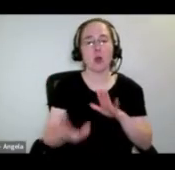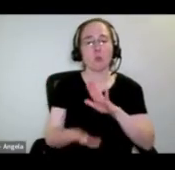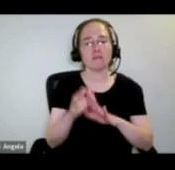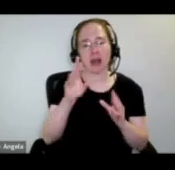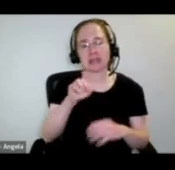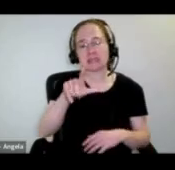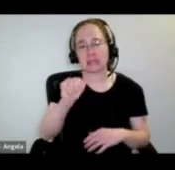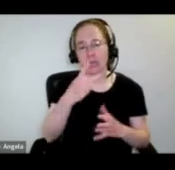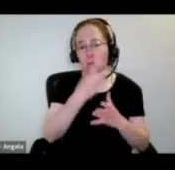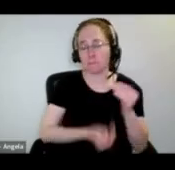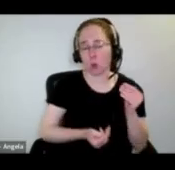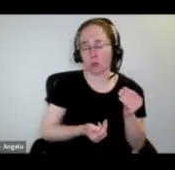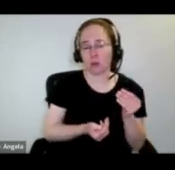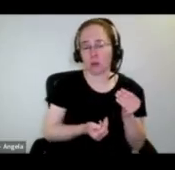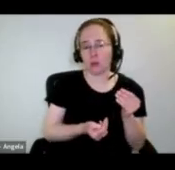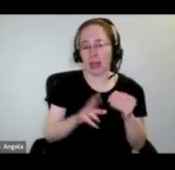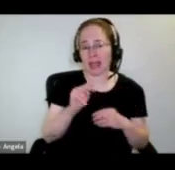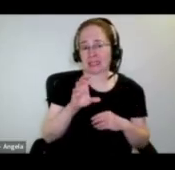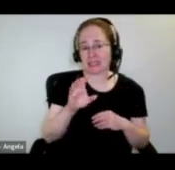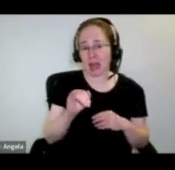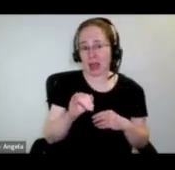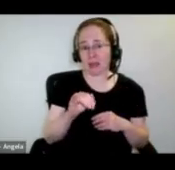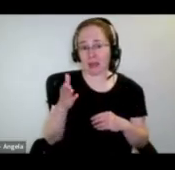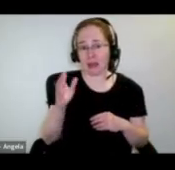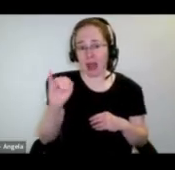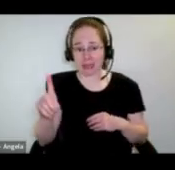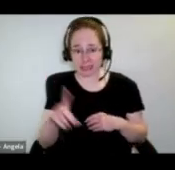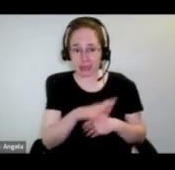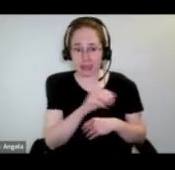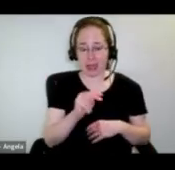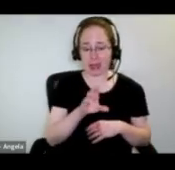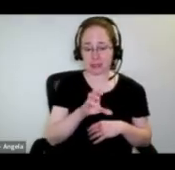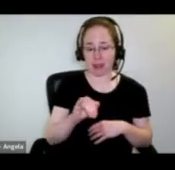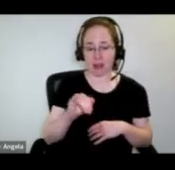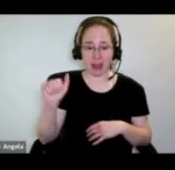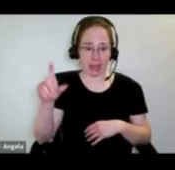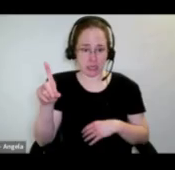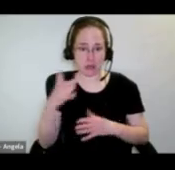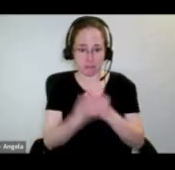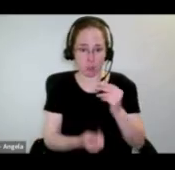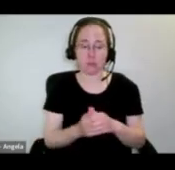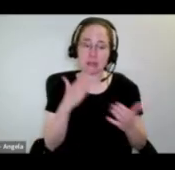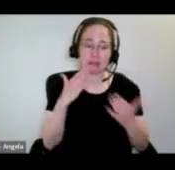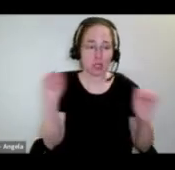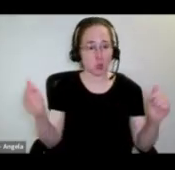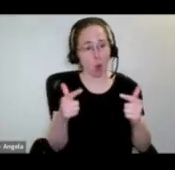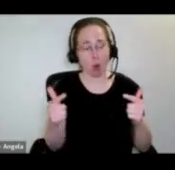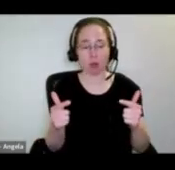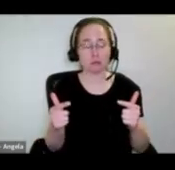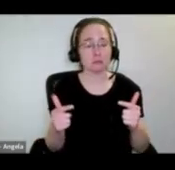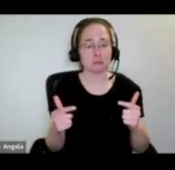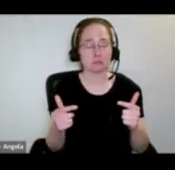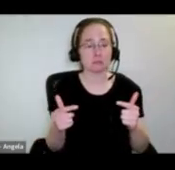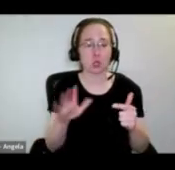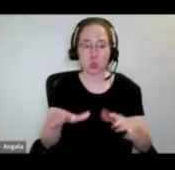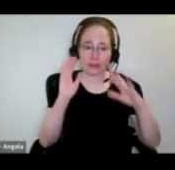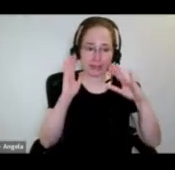Valerie Bradley: SFC, and the Medicare Guide Model. These slides are available, and there are links on this final page.